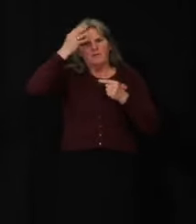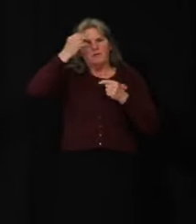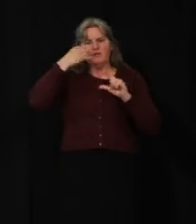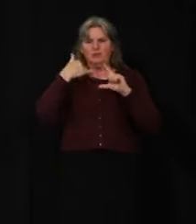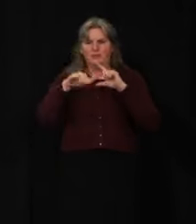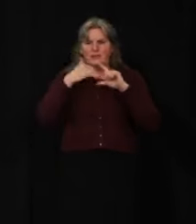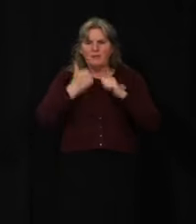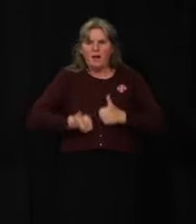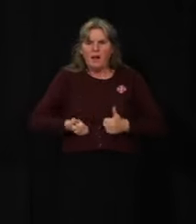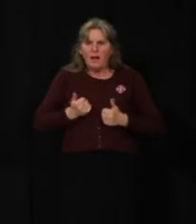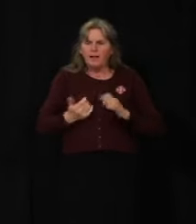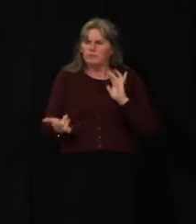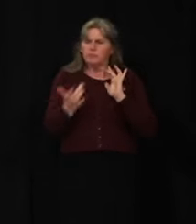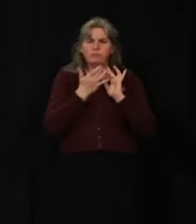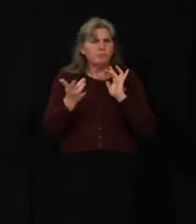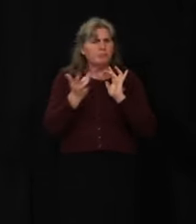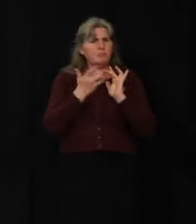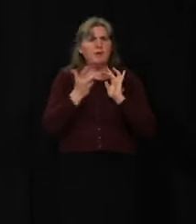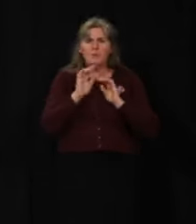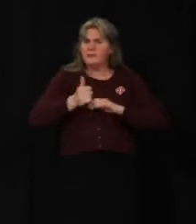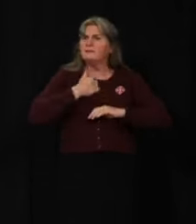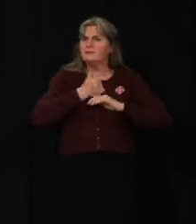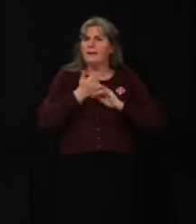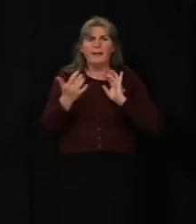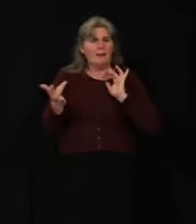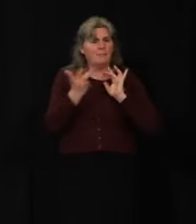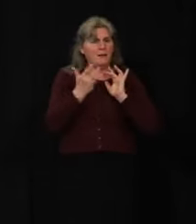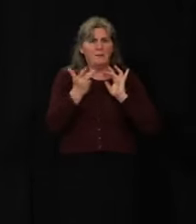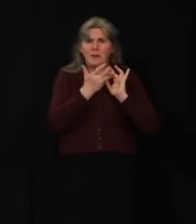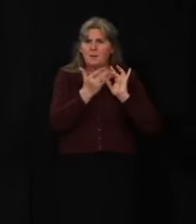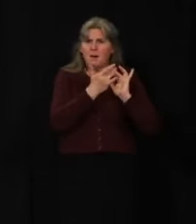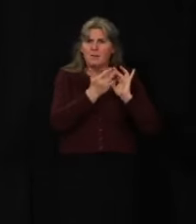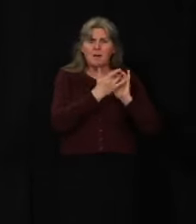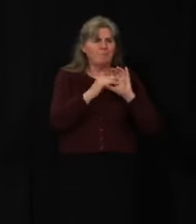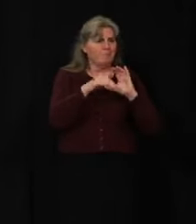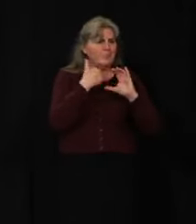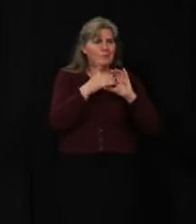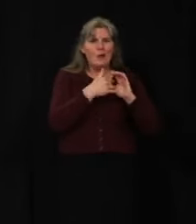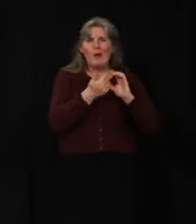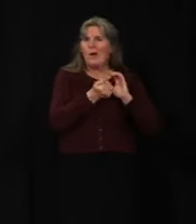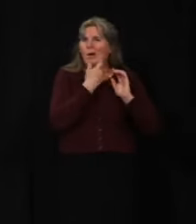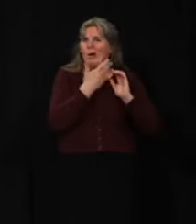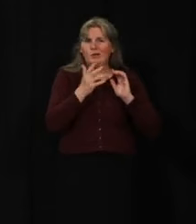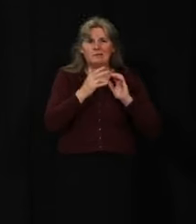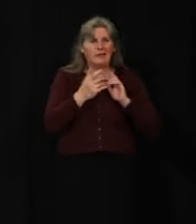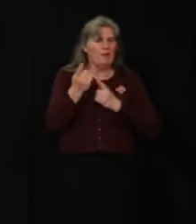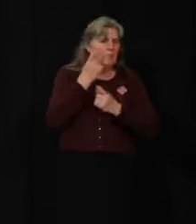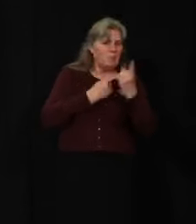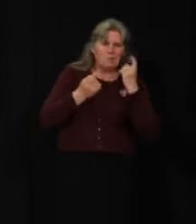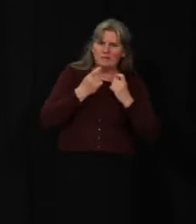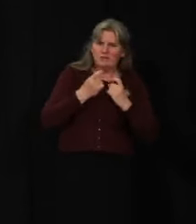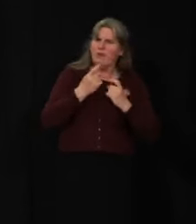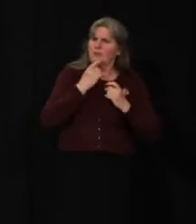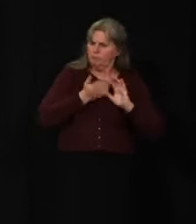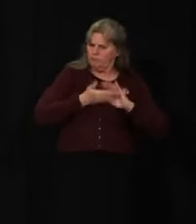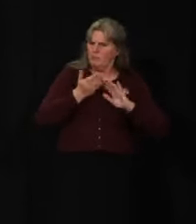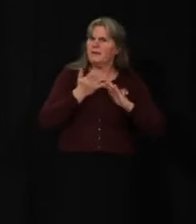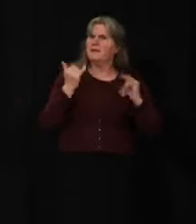Thank you. We will move to Gabrielle, Whitehorse Star. Reporter: Looking at the